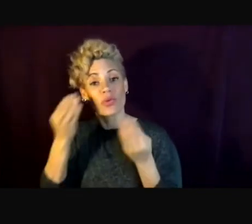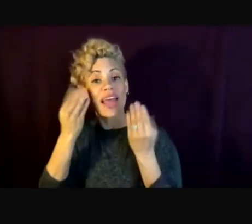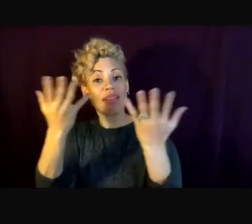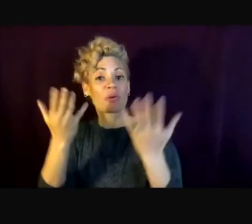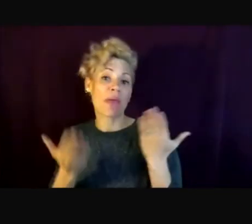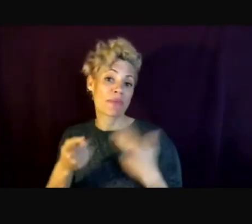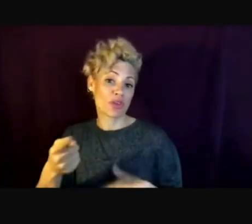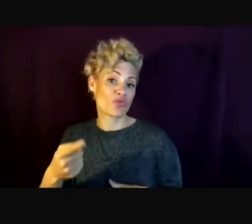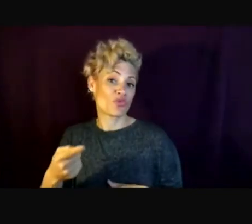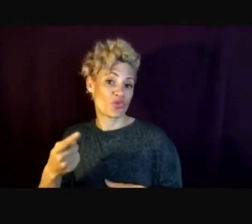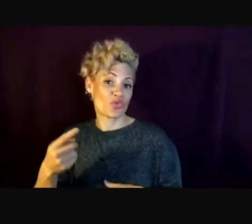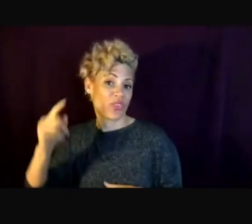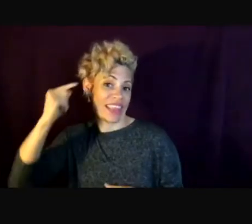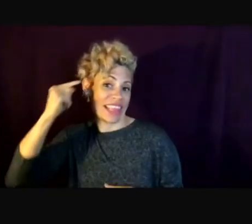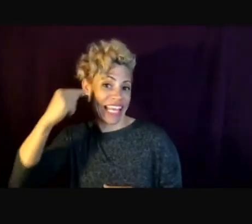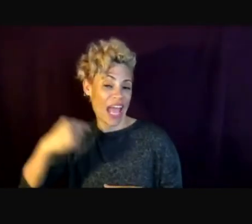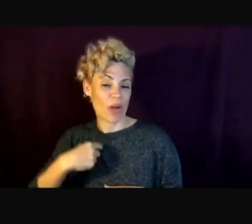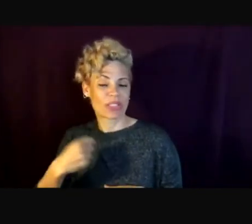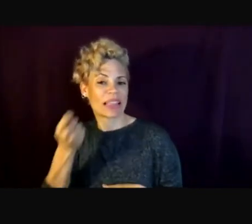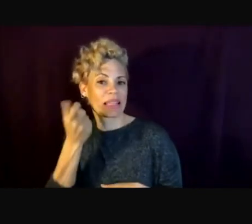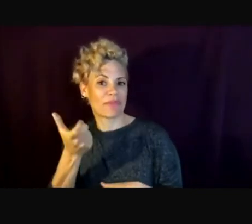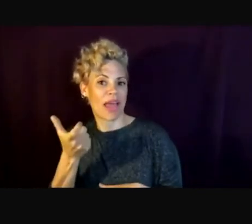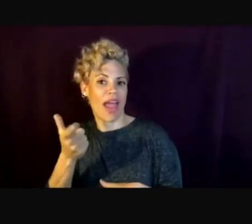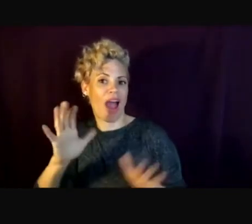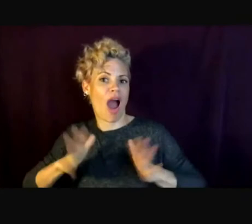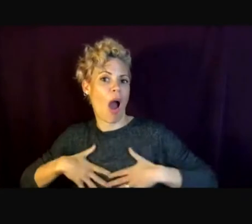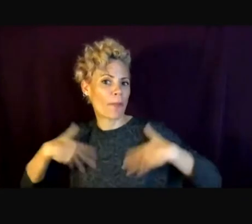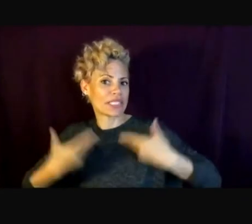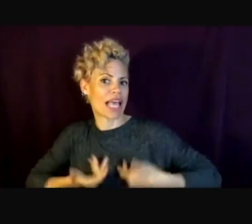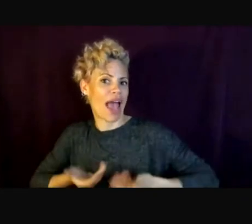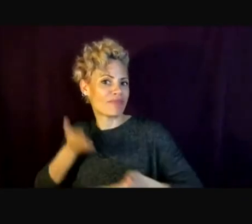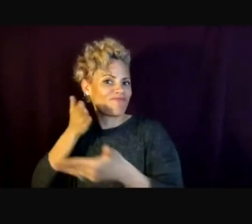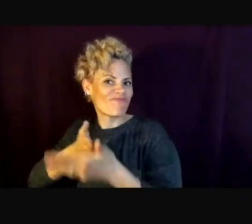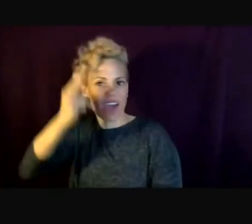with the Catholic Church because of what I went through.